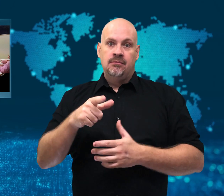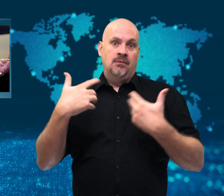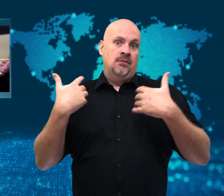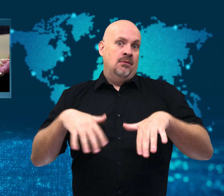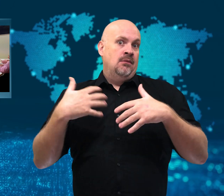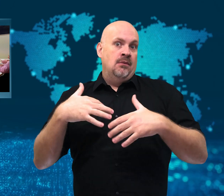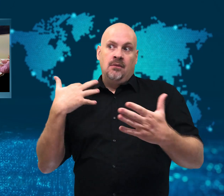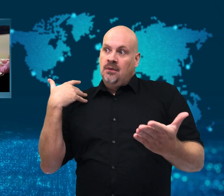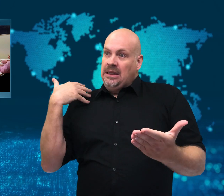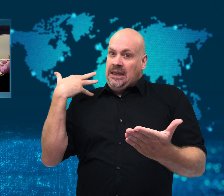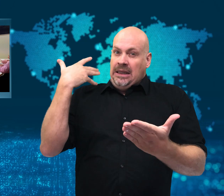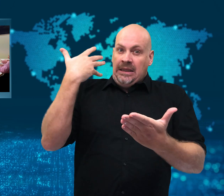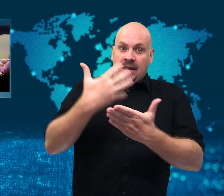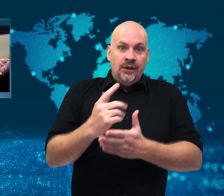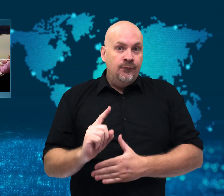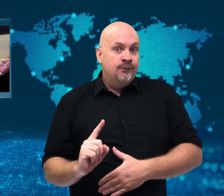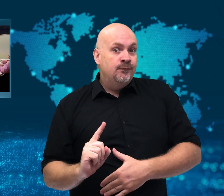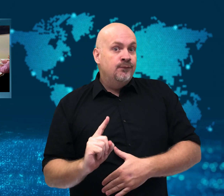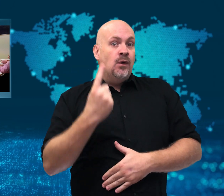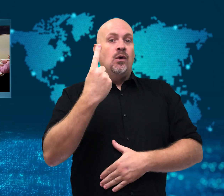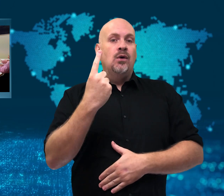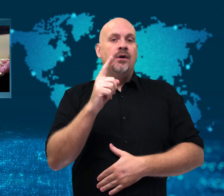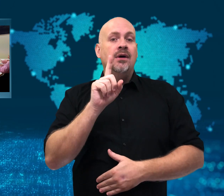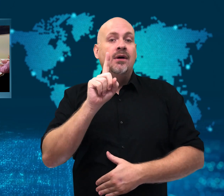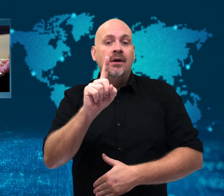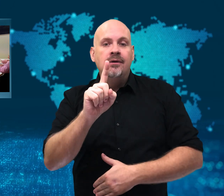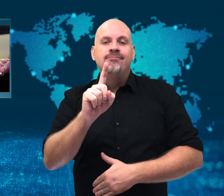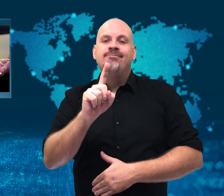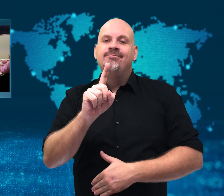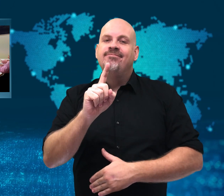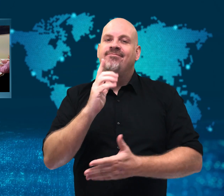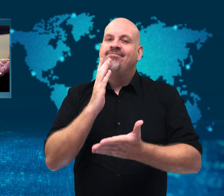would have been a historic result,